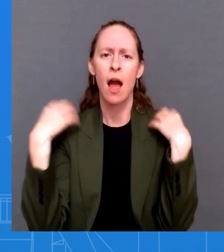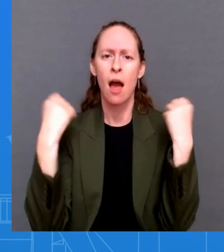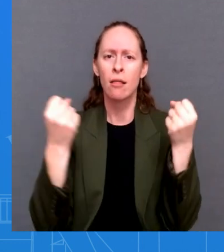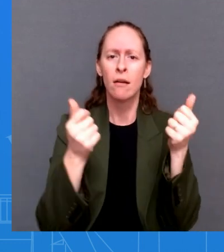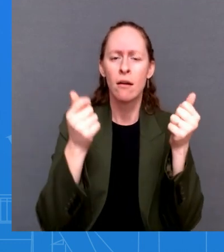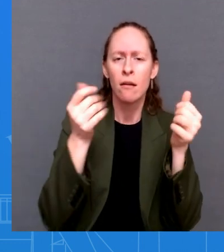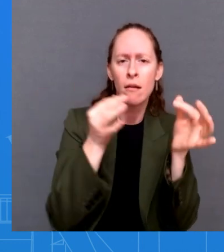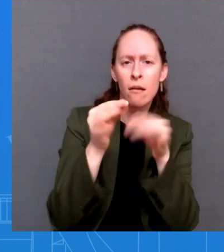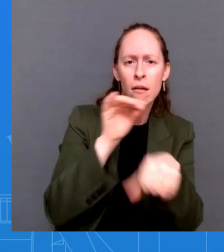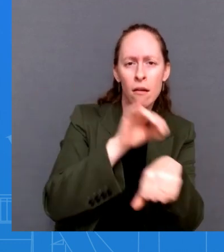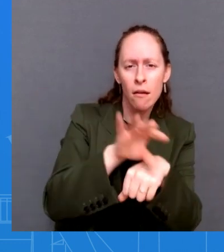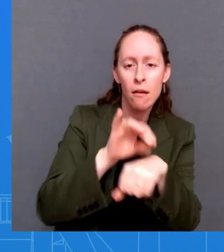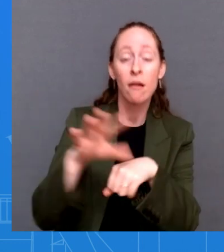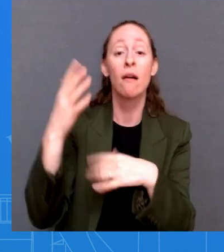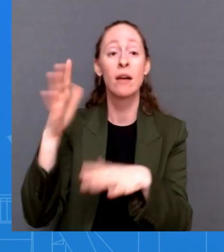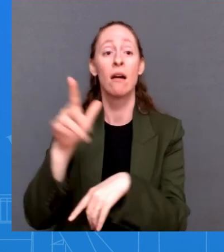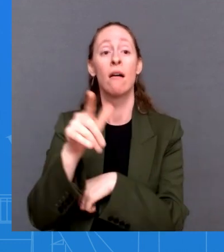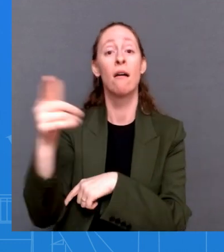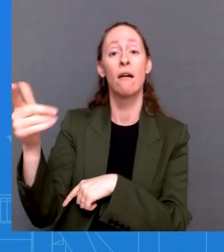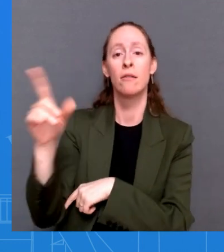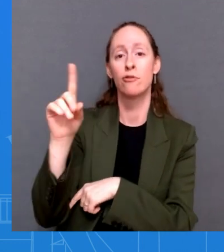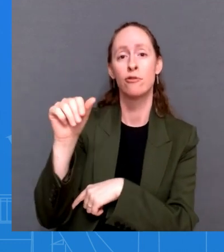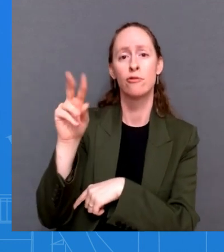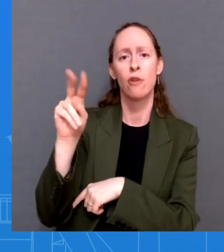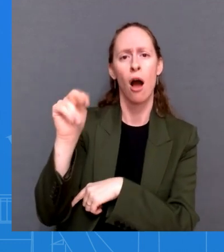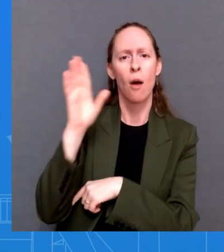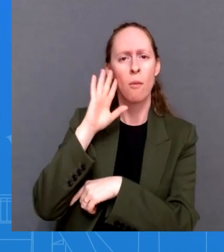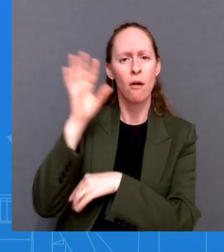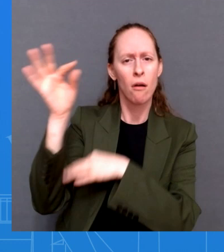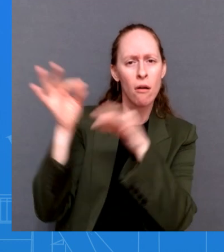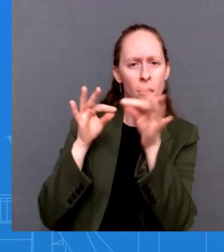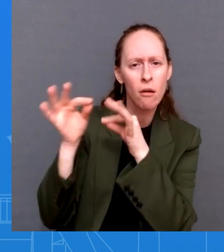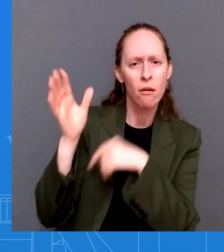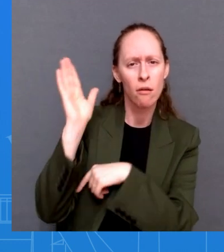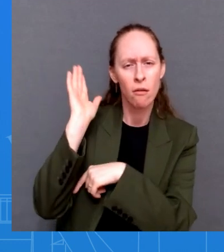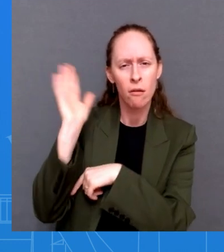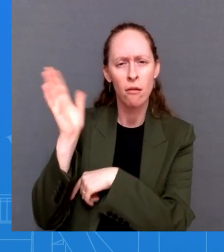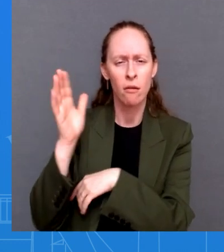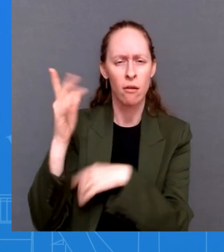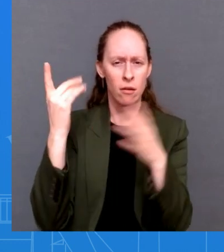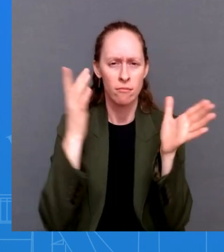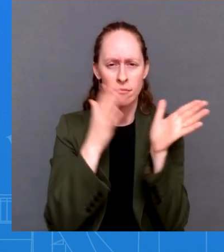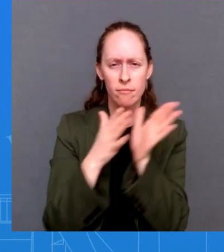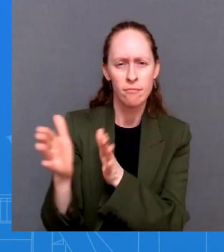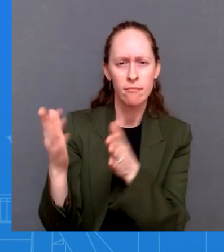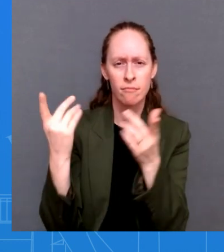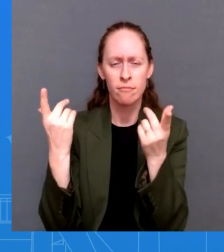we stand ready to help in any way we can, including providing additional vaccines once a jurisdiction